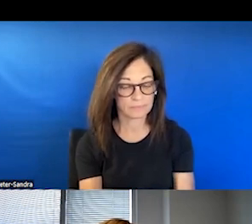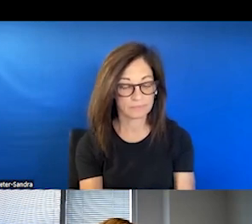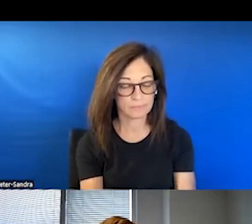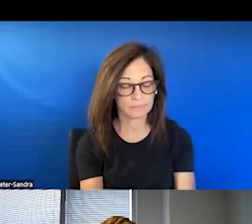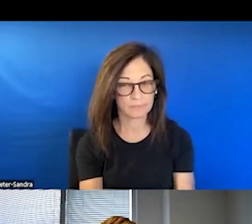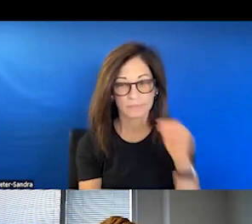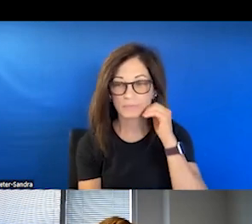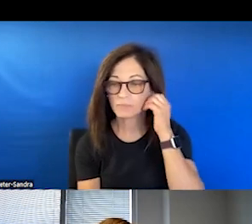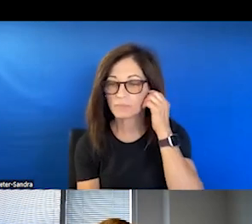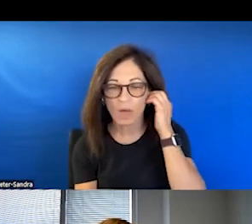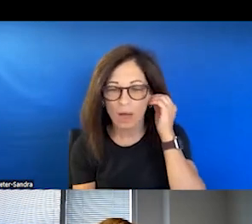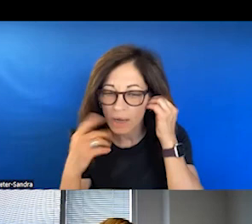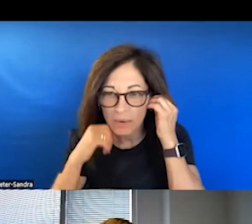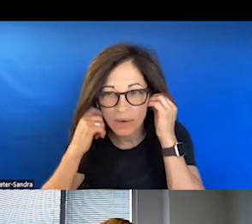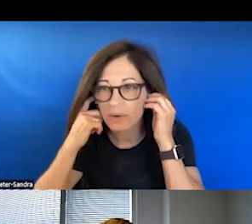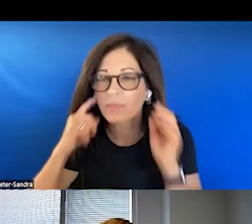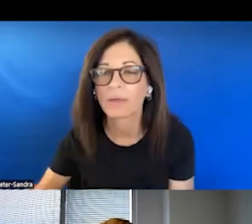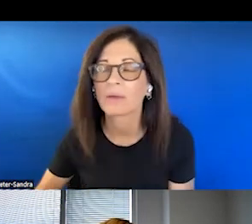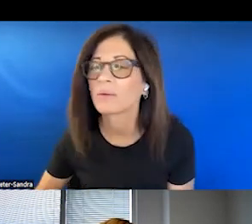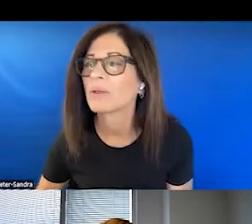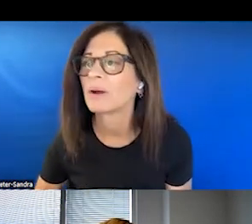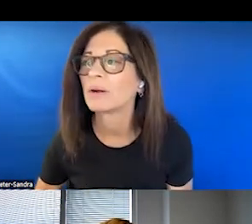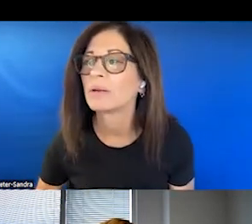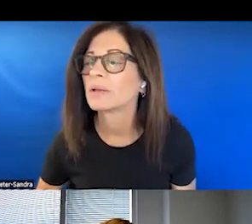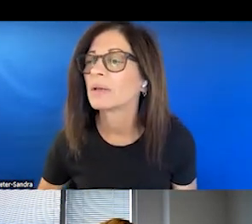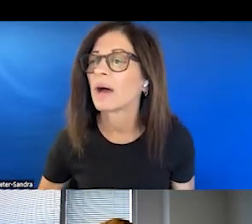IT IS PROJECTED BASED ON THE SIZE OF, THE AREA, NUMBER OF OTHER THINGS THAT, McKINSEY